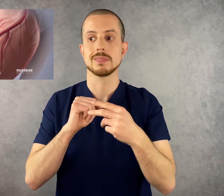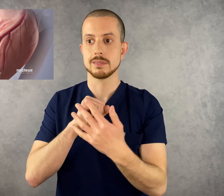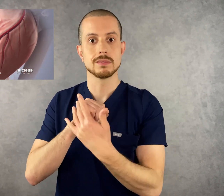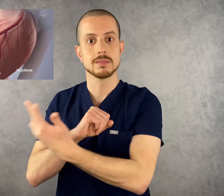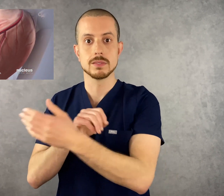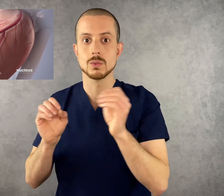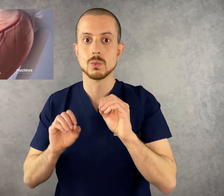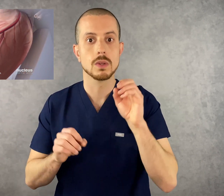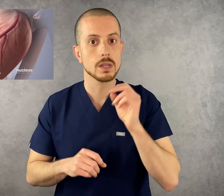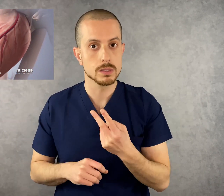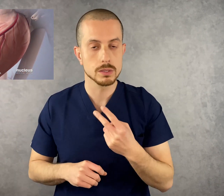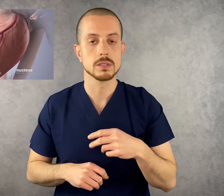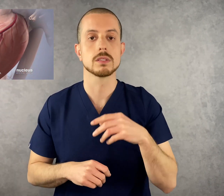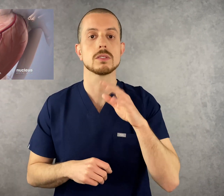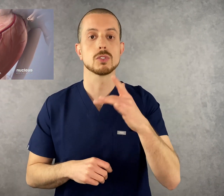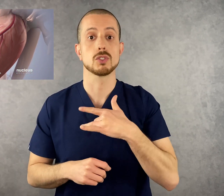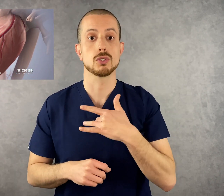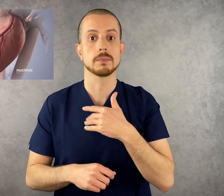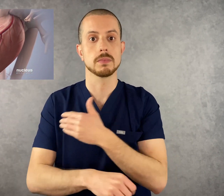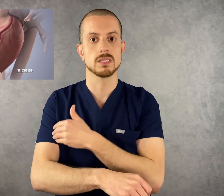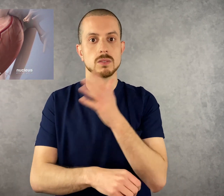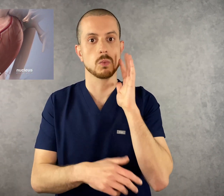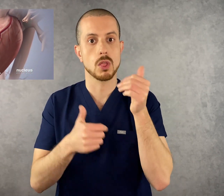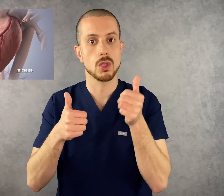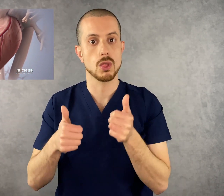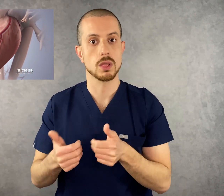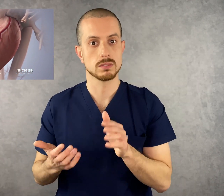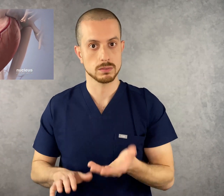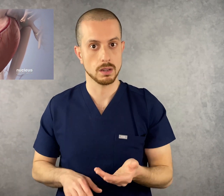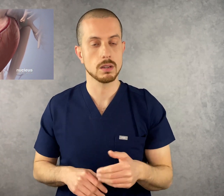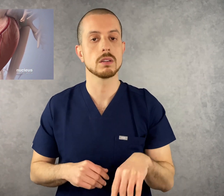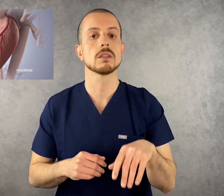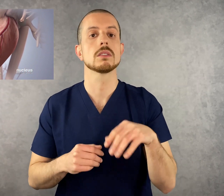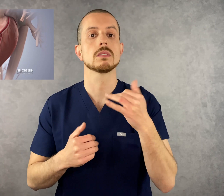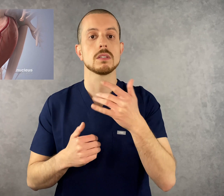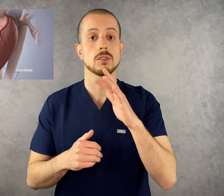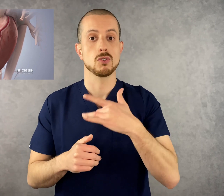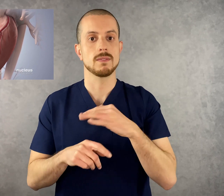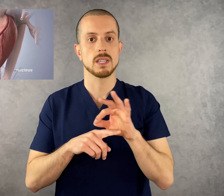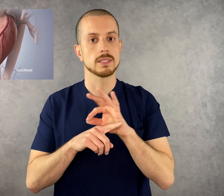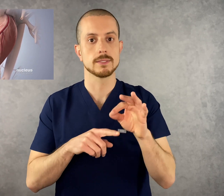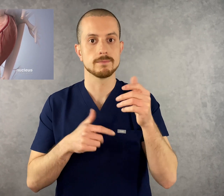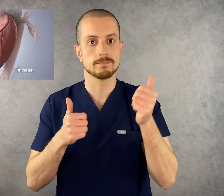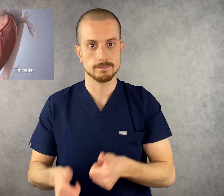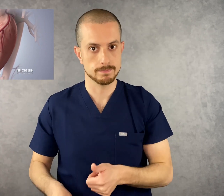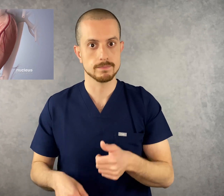That means the heart muscle is not getting oxygen. The heart muscle will fail and die. Your heart will not be able to function properly.